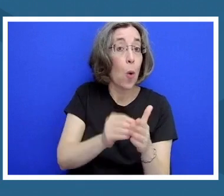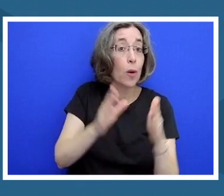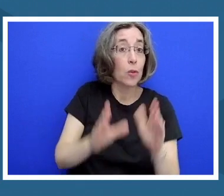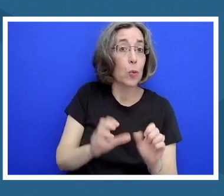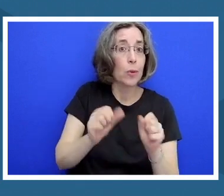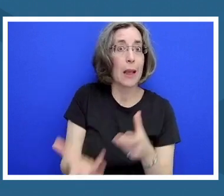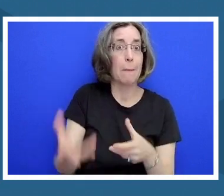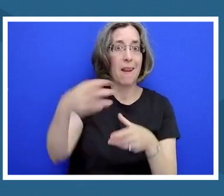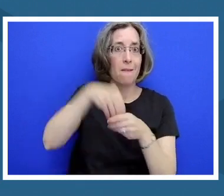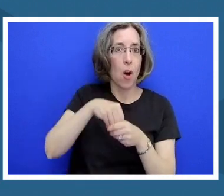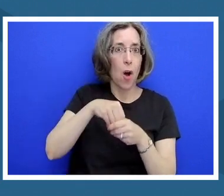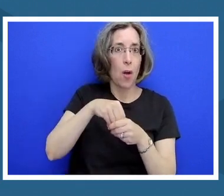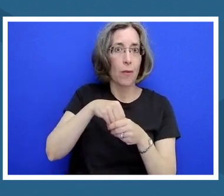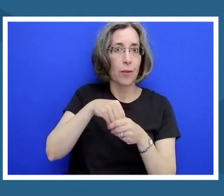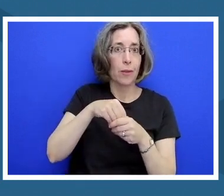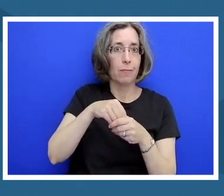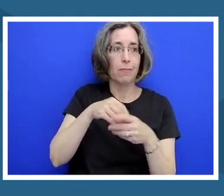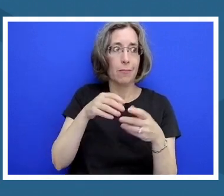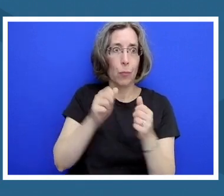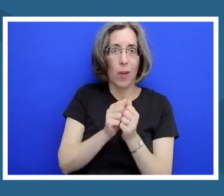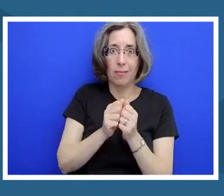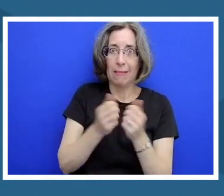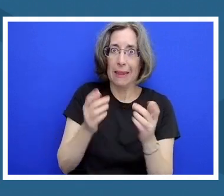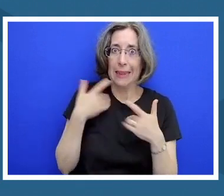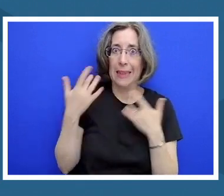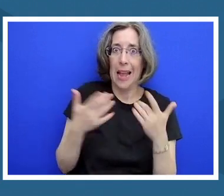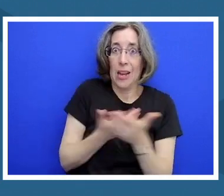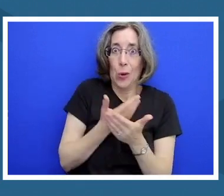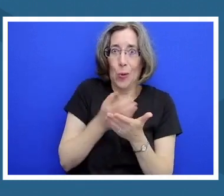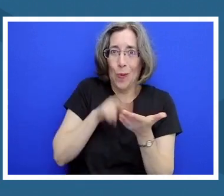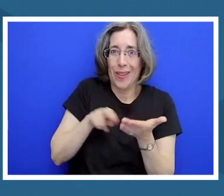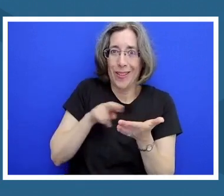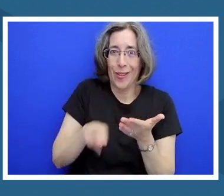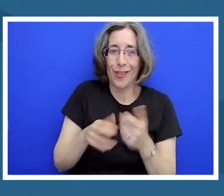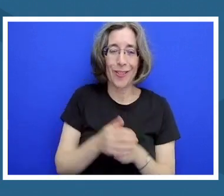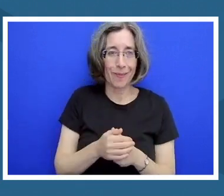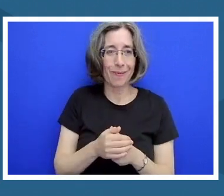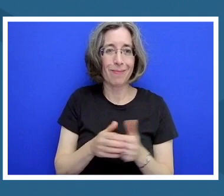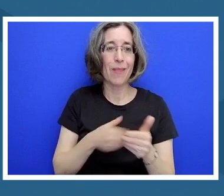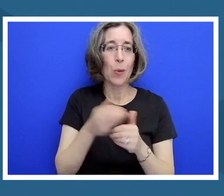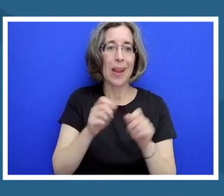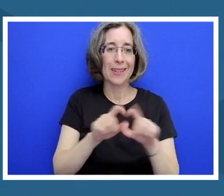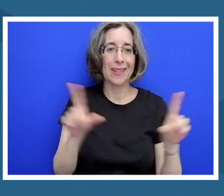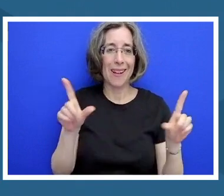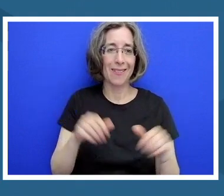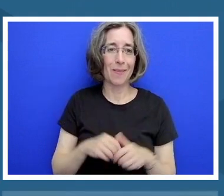cutting edge research uh so we're gonna put up our first slide for next slide